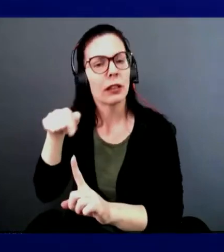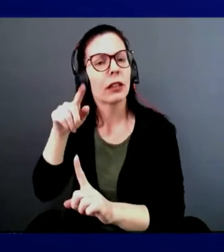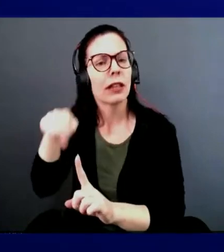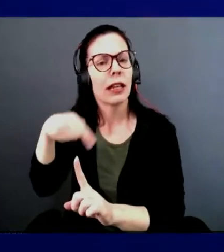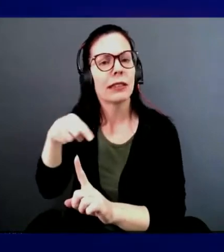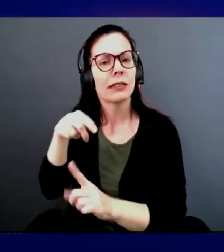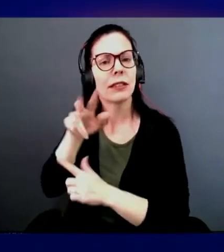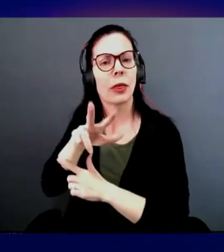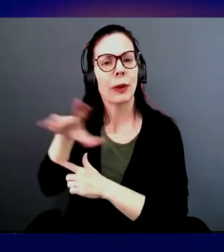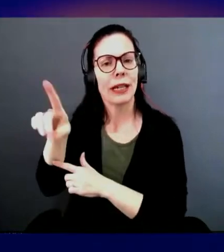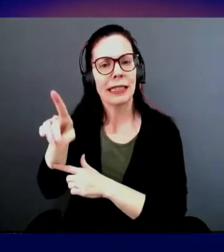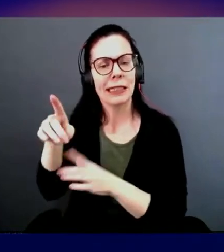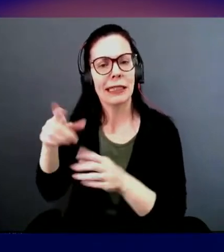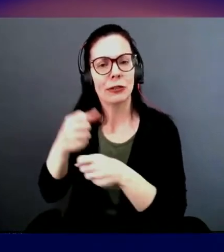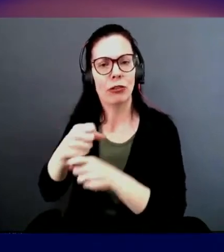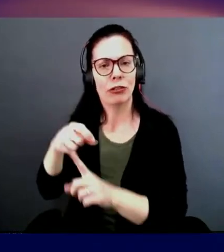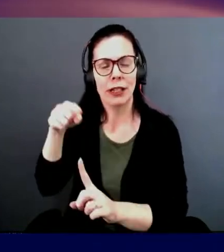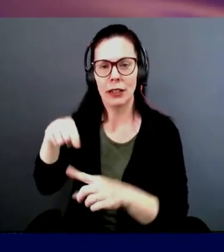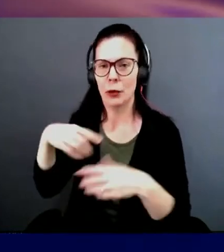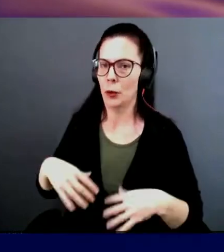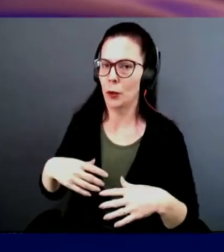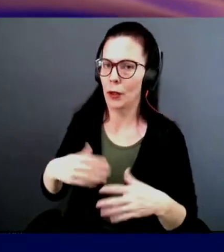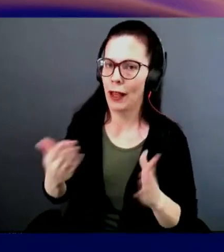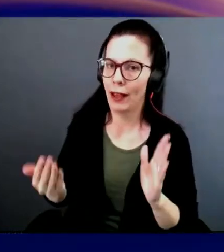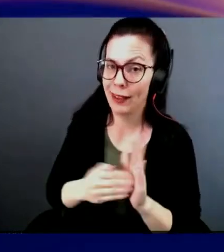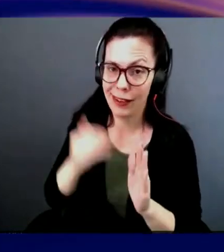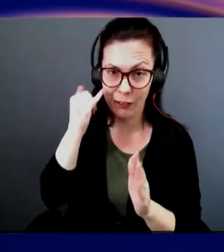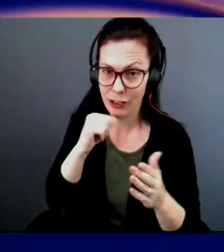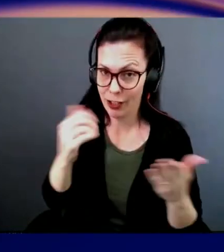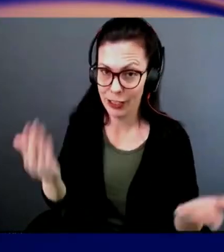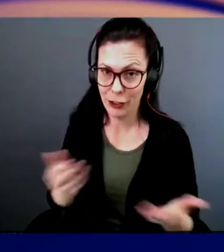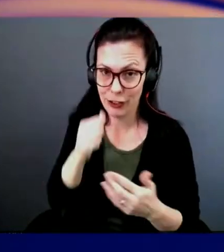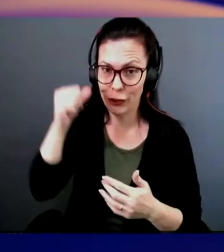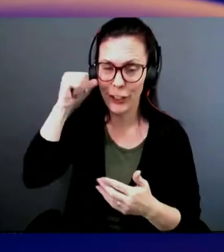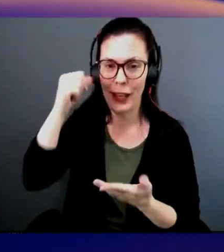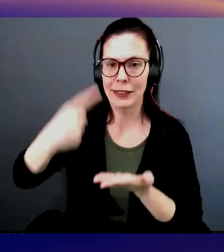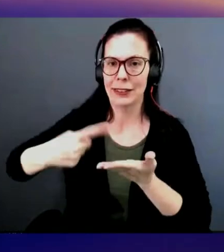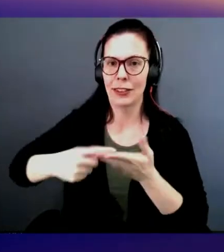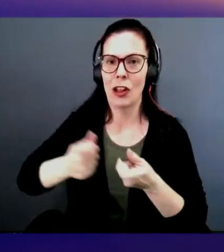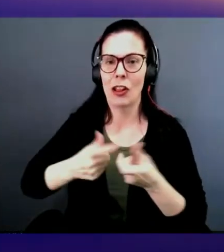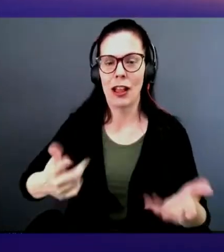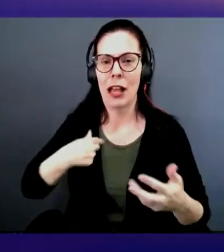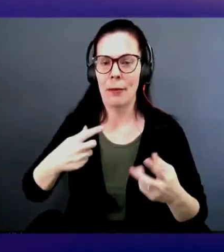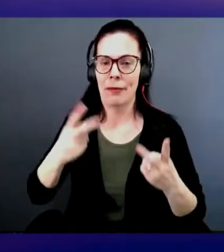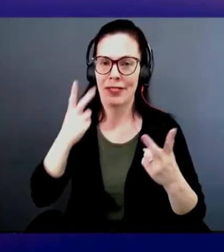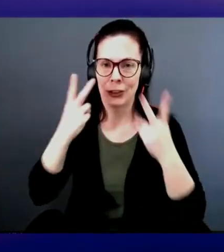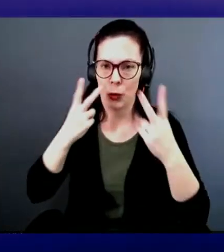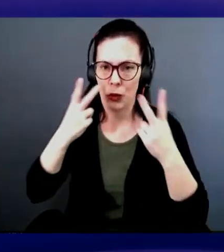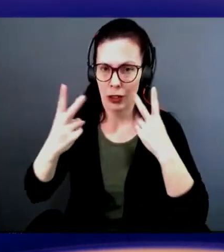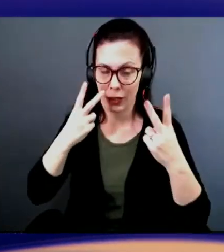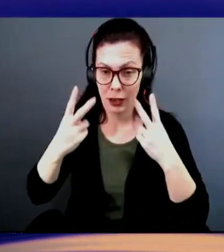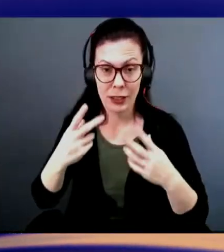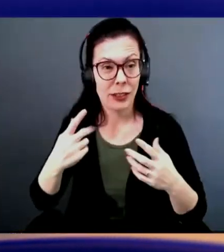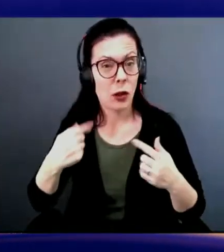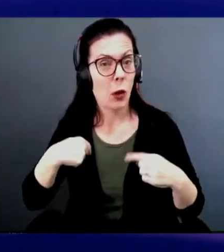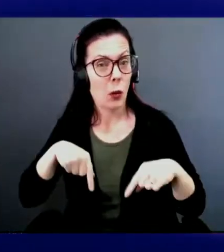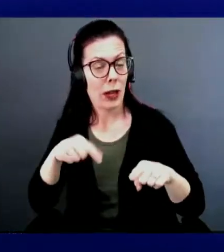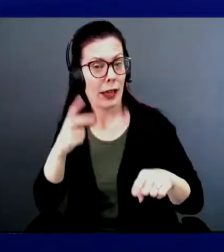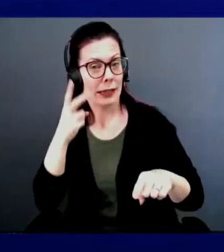which is like, once again, if you weren't here yesterday I talked a lot about how I'm a very visual person. So when I see things like 3d renderings